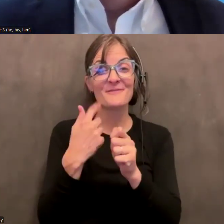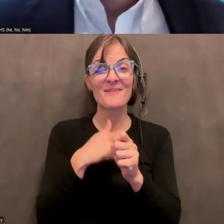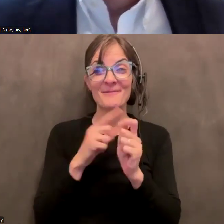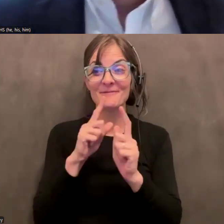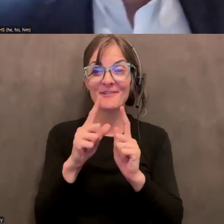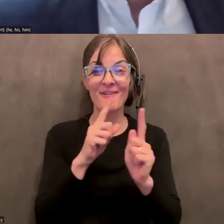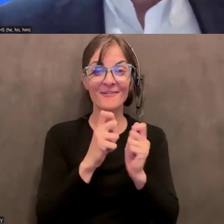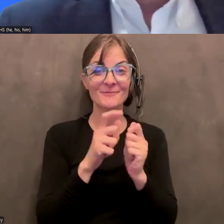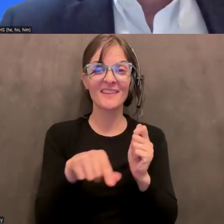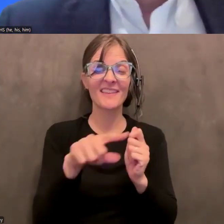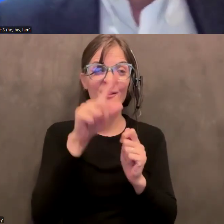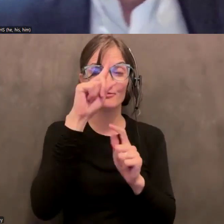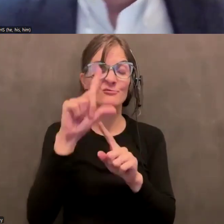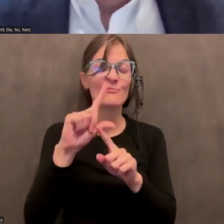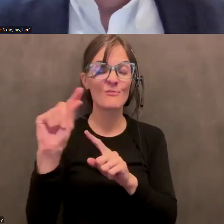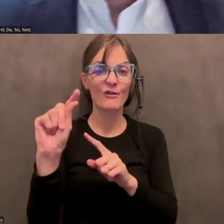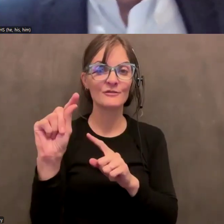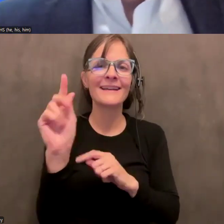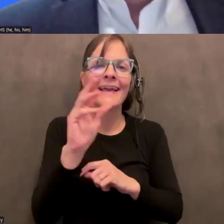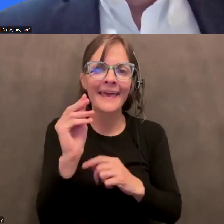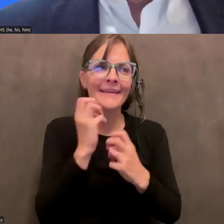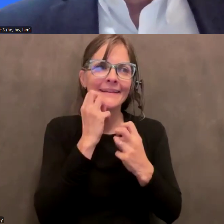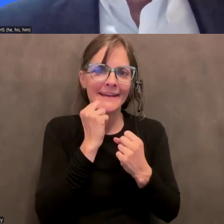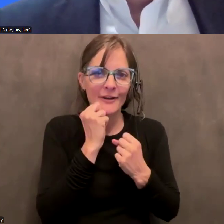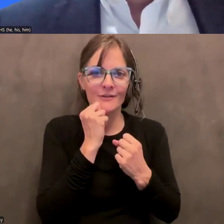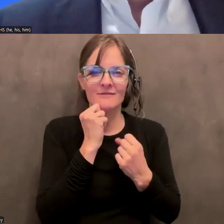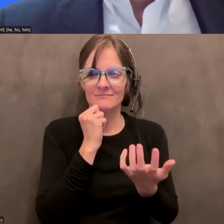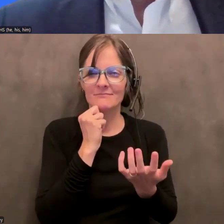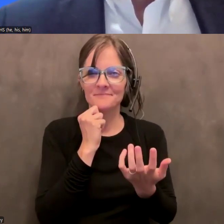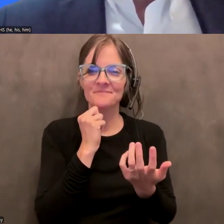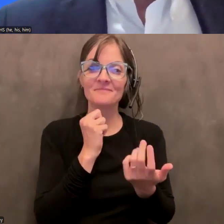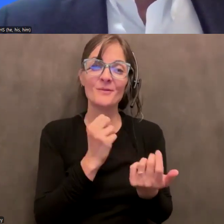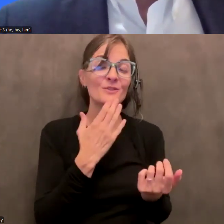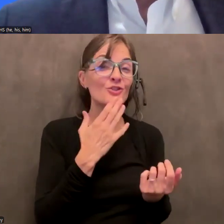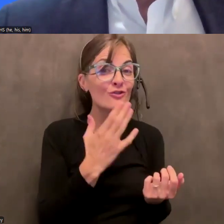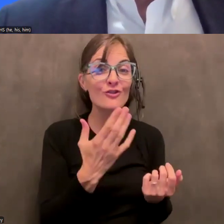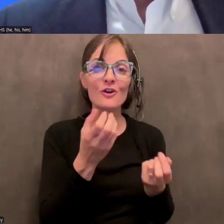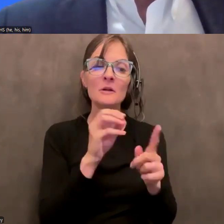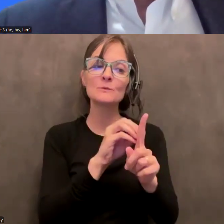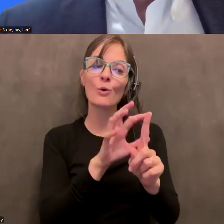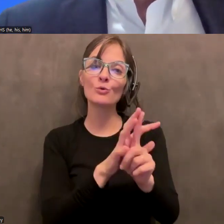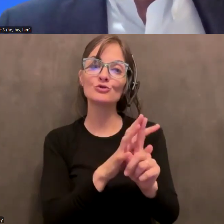and this is a great stepping stone for them to see, am I cut out to be in the clinical side?